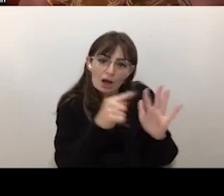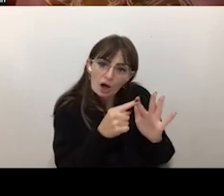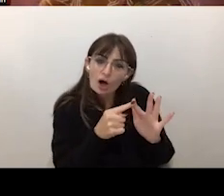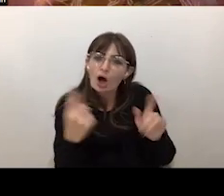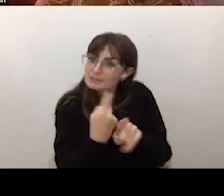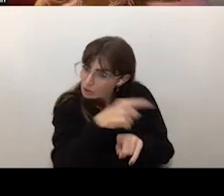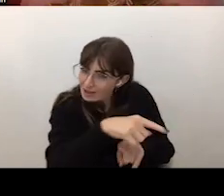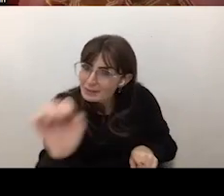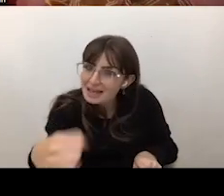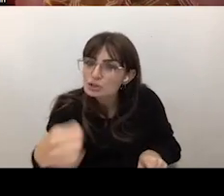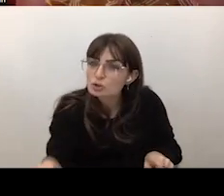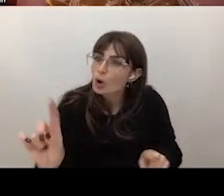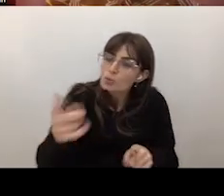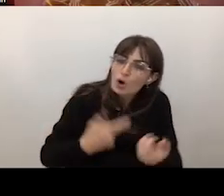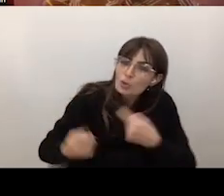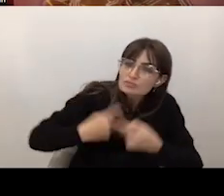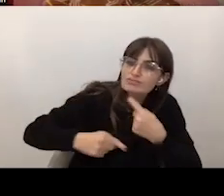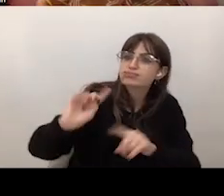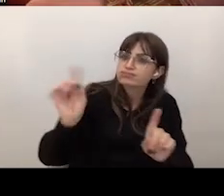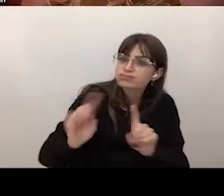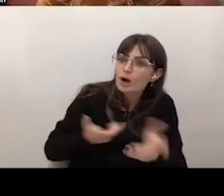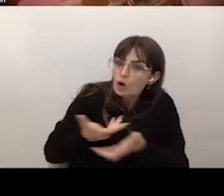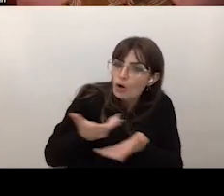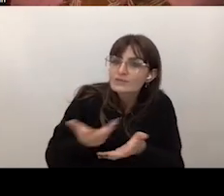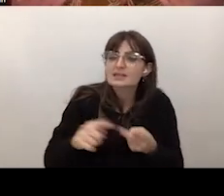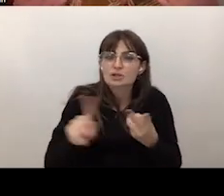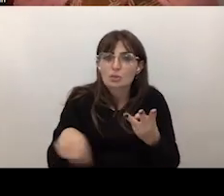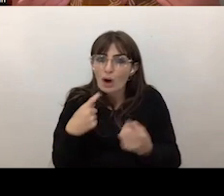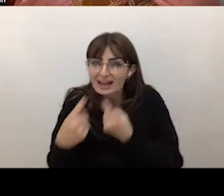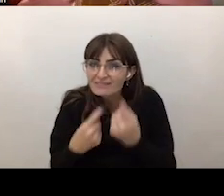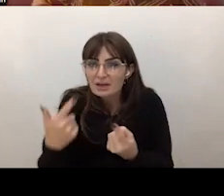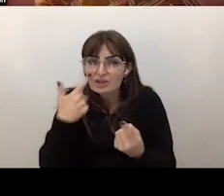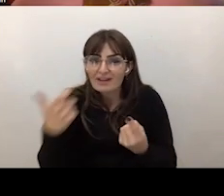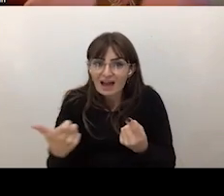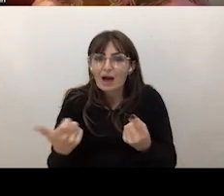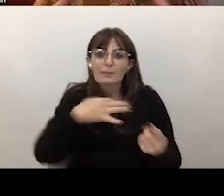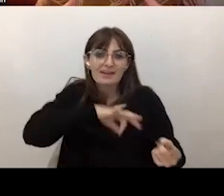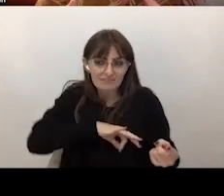them, what they had spoken about, what information they found out about them and move to the next